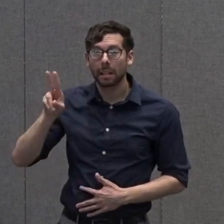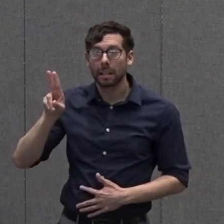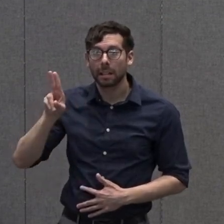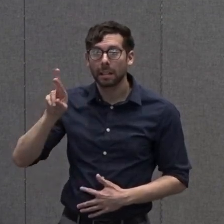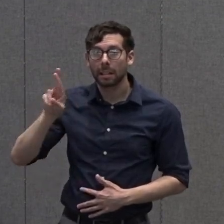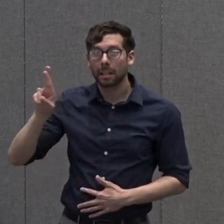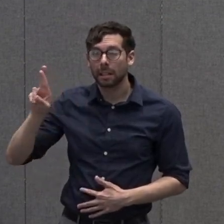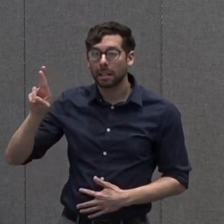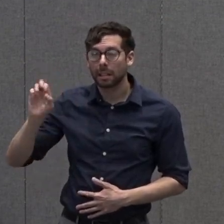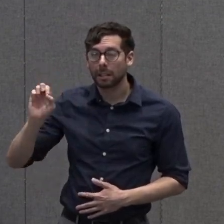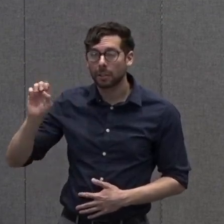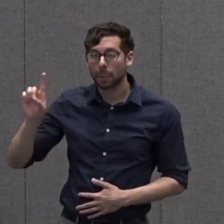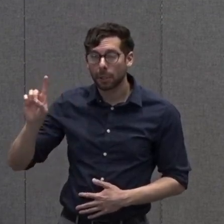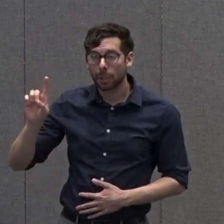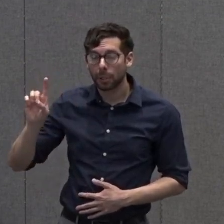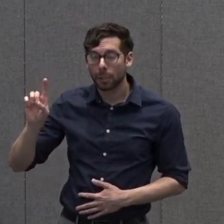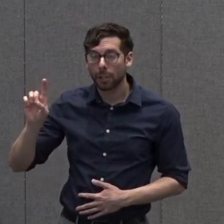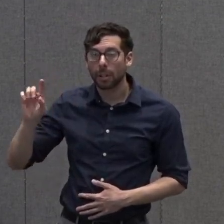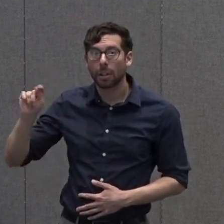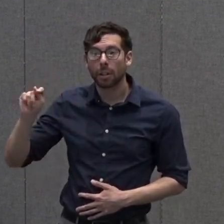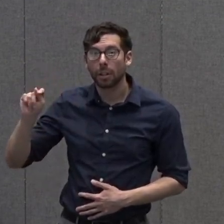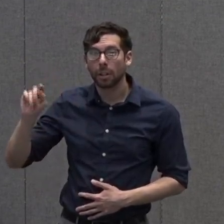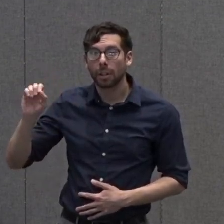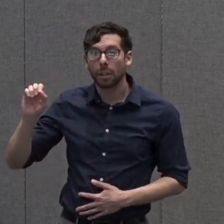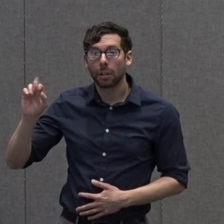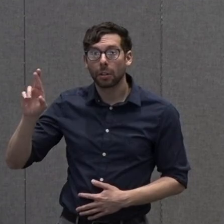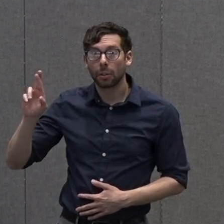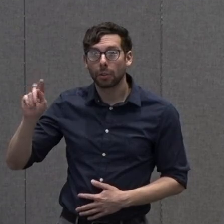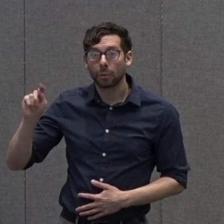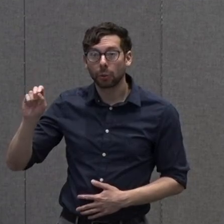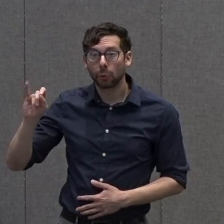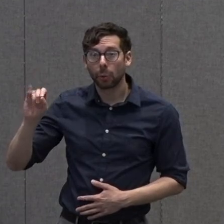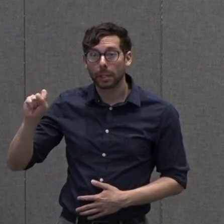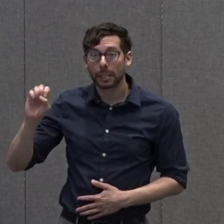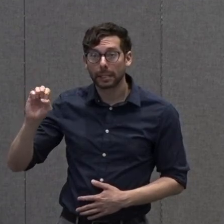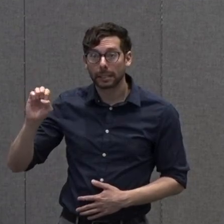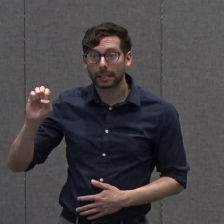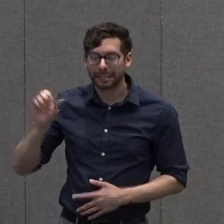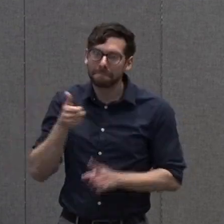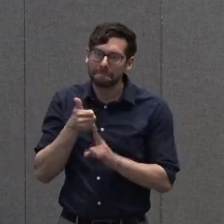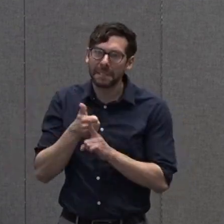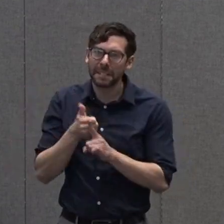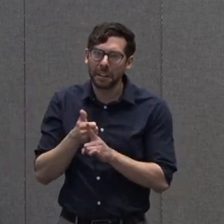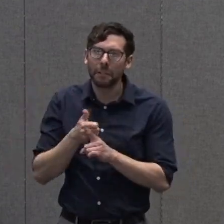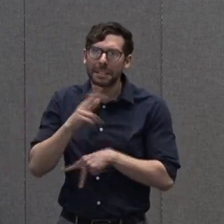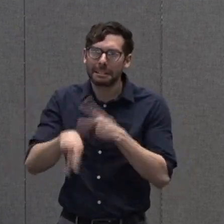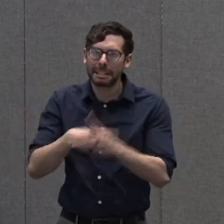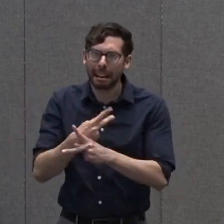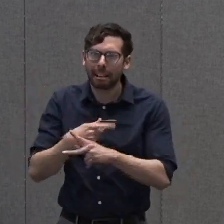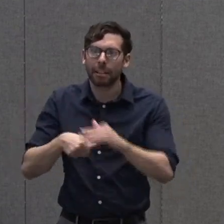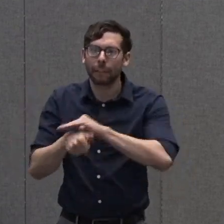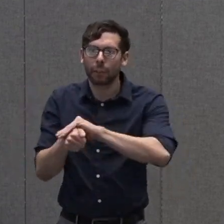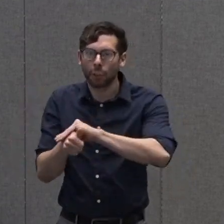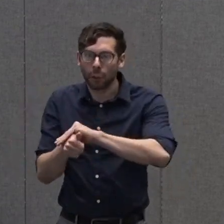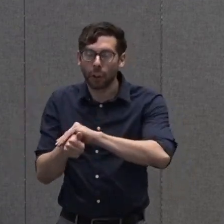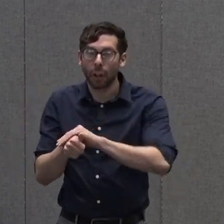so you can use either word. And this is the third largest tortoise in the world.